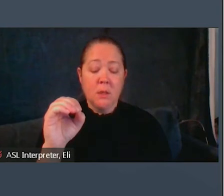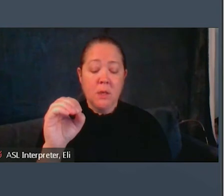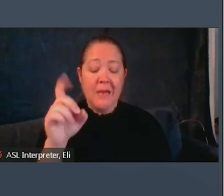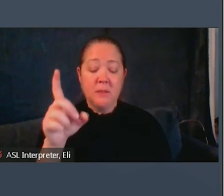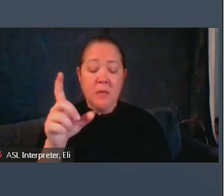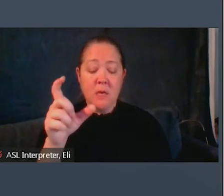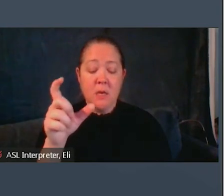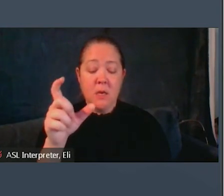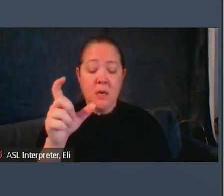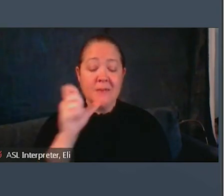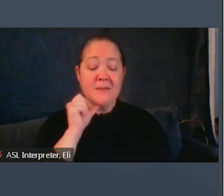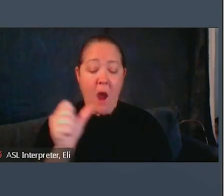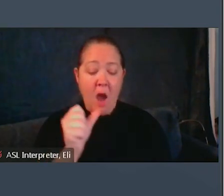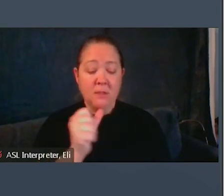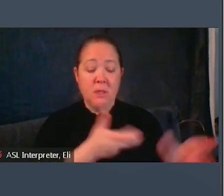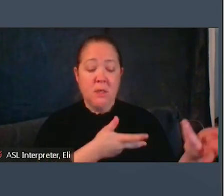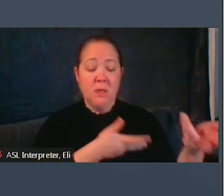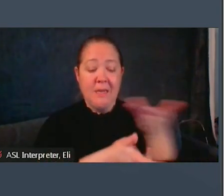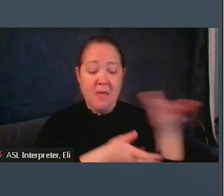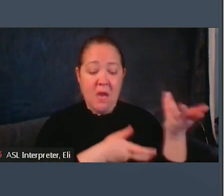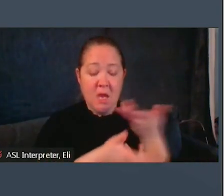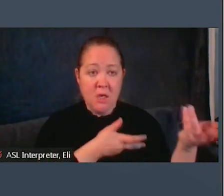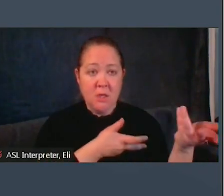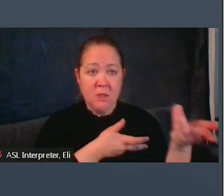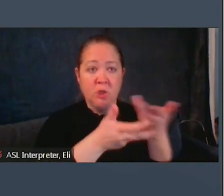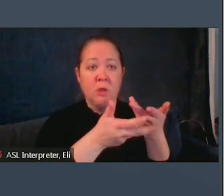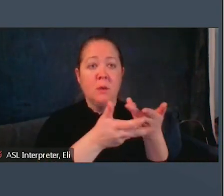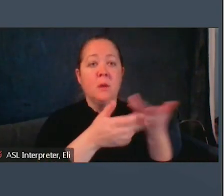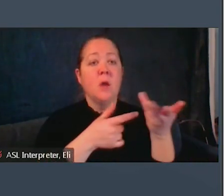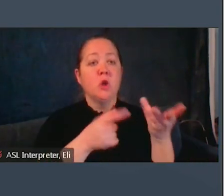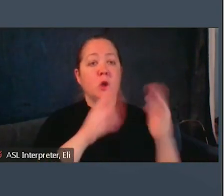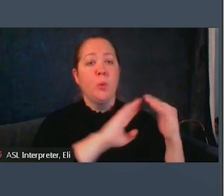the neighboring communities and residents about his proposed plans.